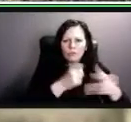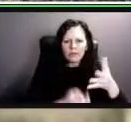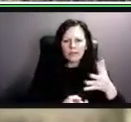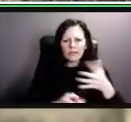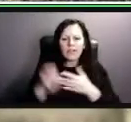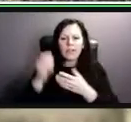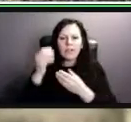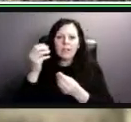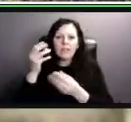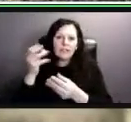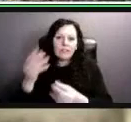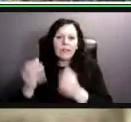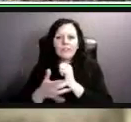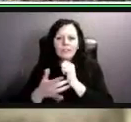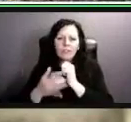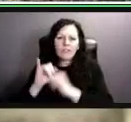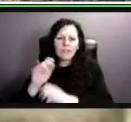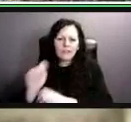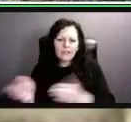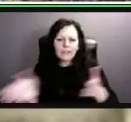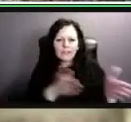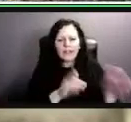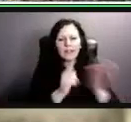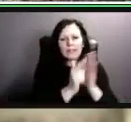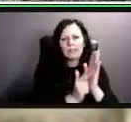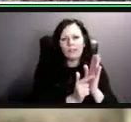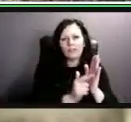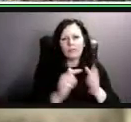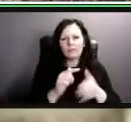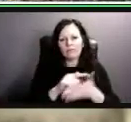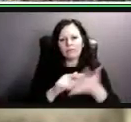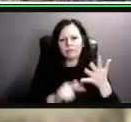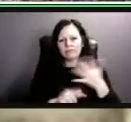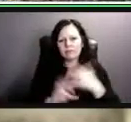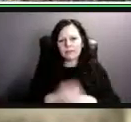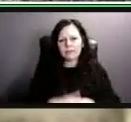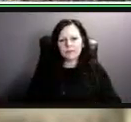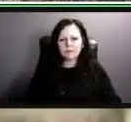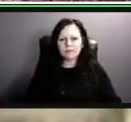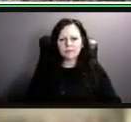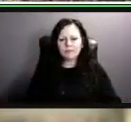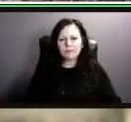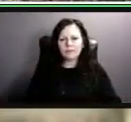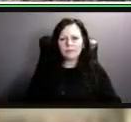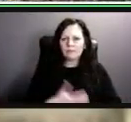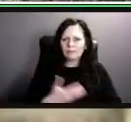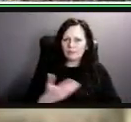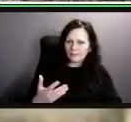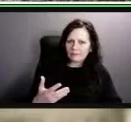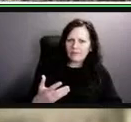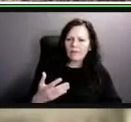REPORTING HUMAN RESOURCES.